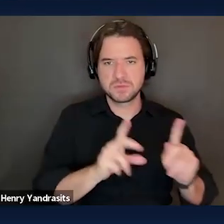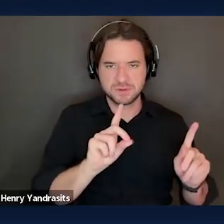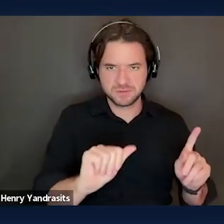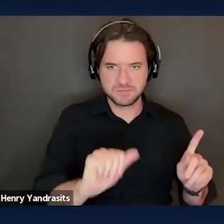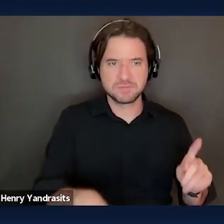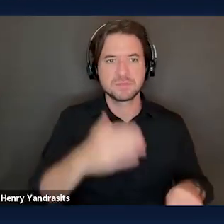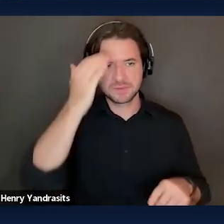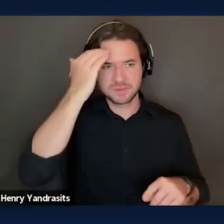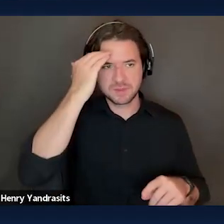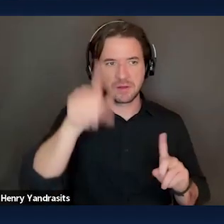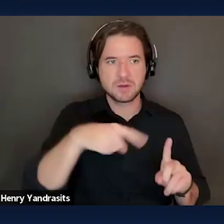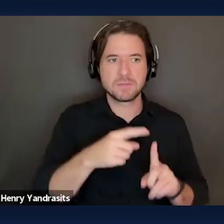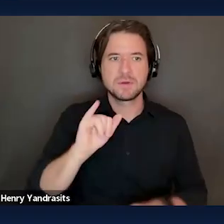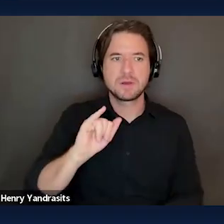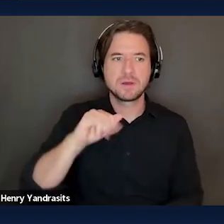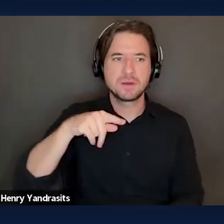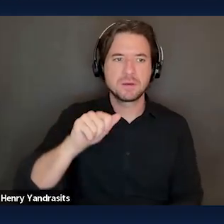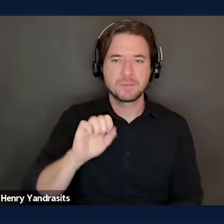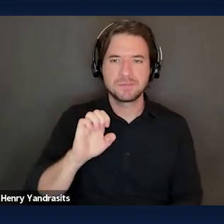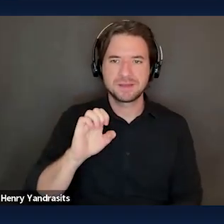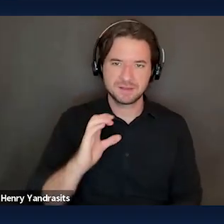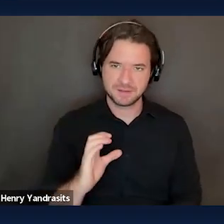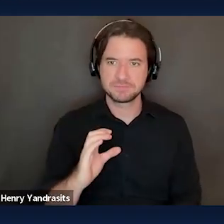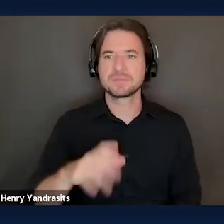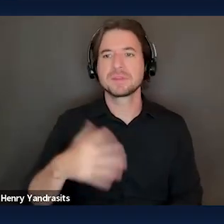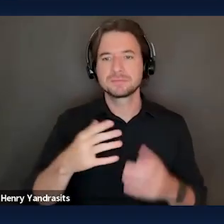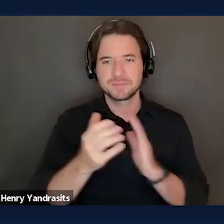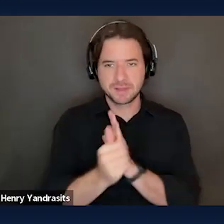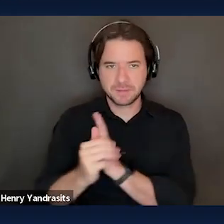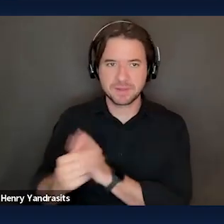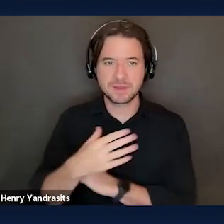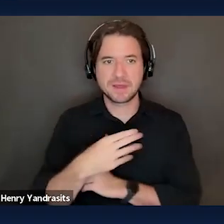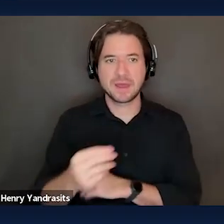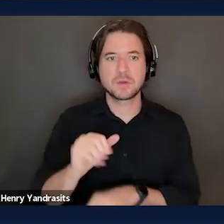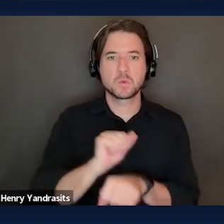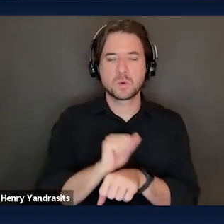Knowledge of our IPEC competencies and confidence working on interprofessional teams.